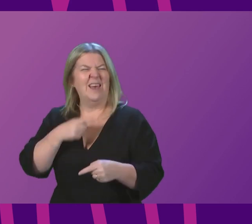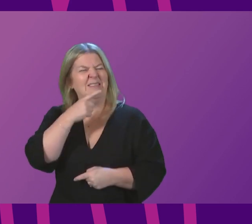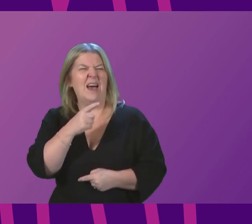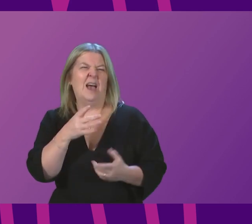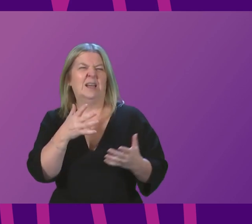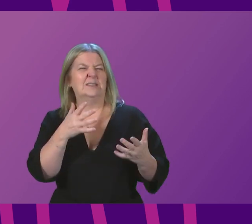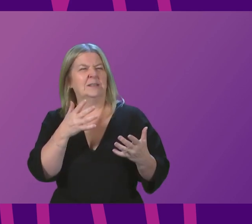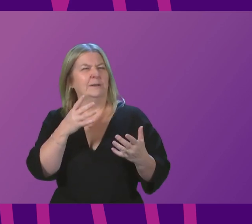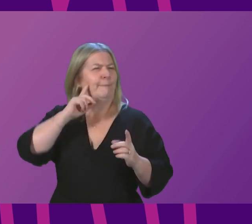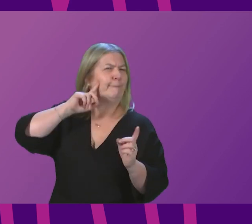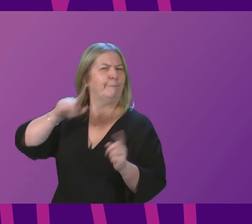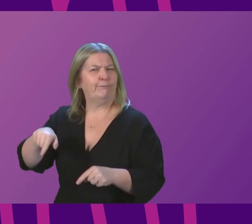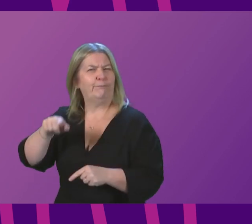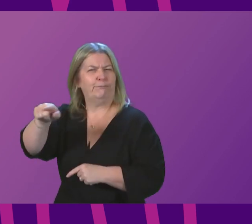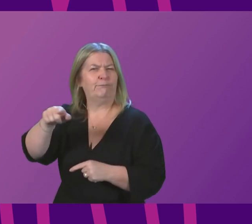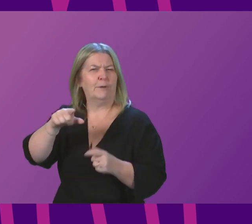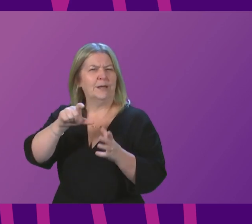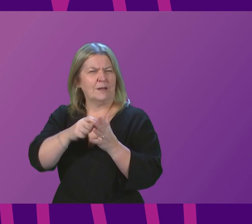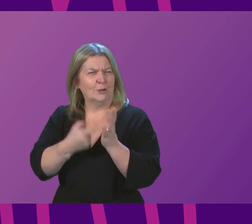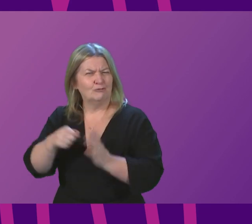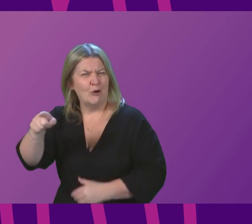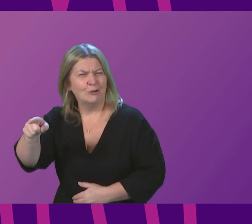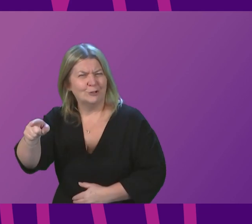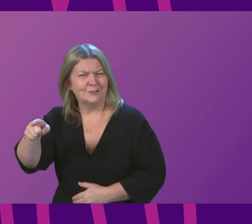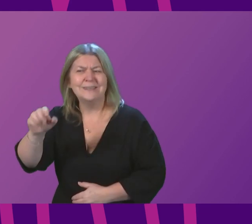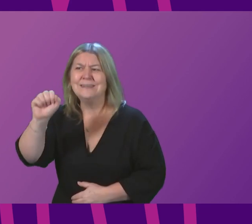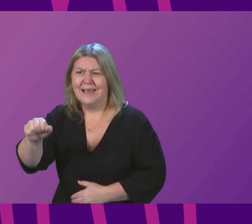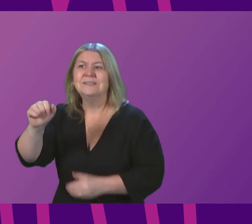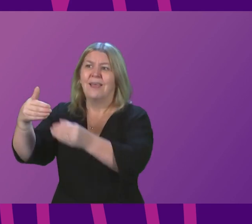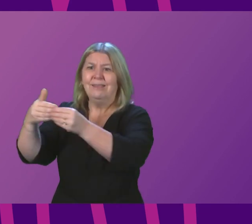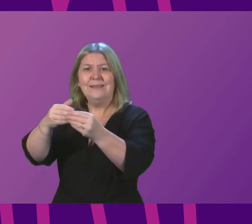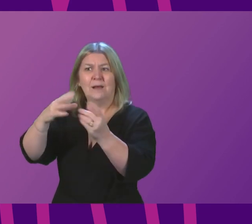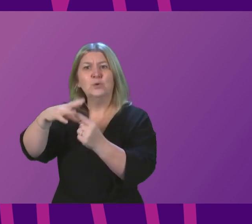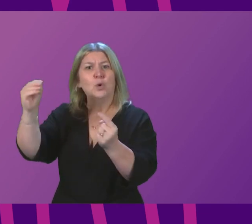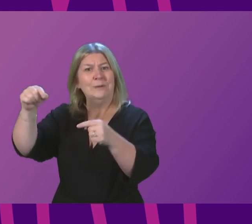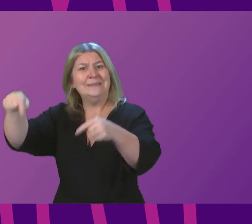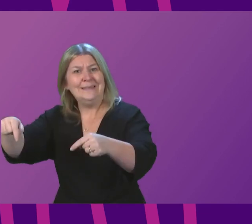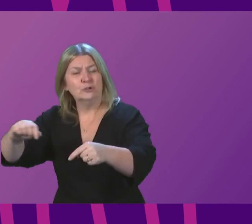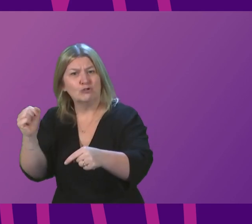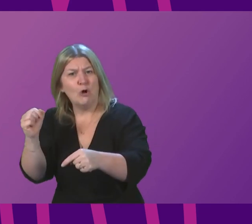insults directed at the leader of the Scottish Conservatives but say something much deeper